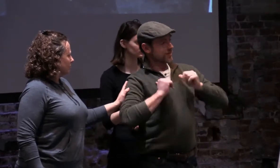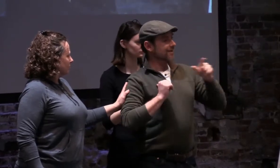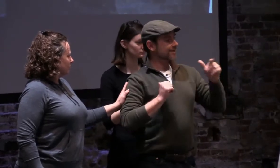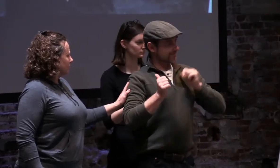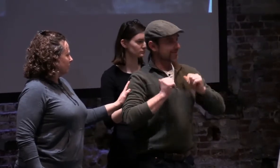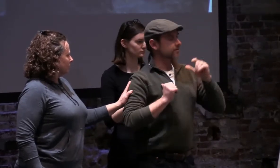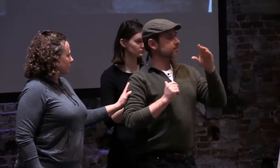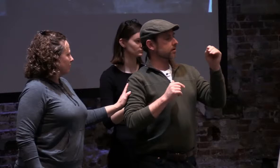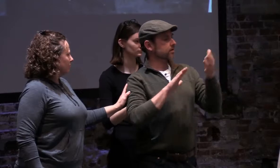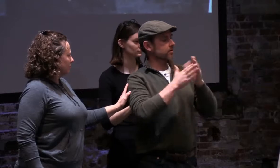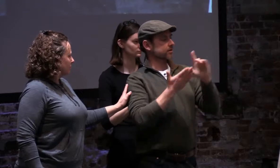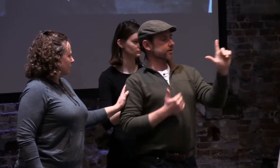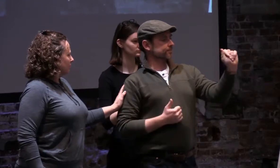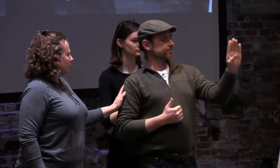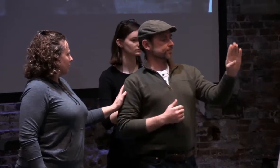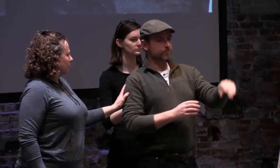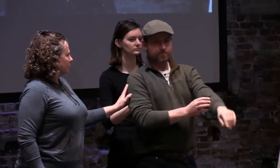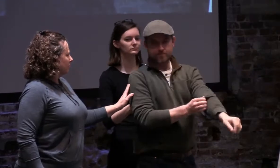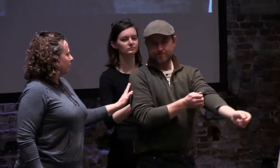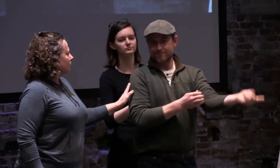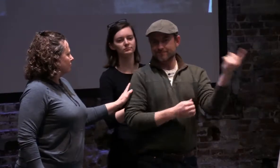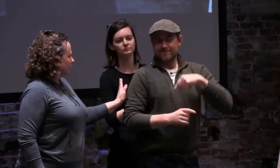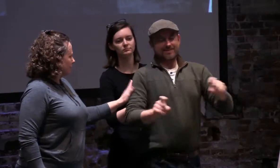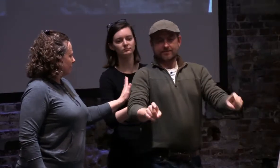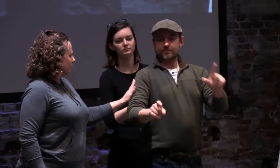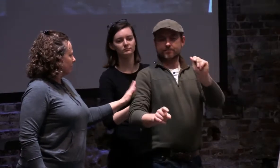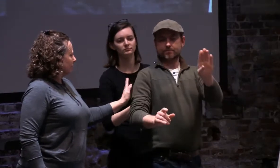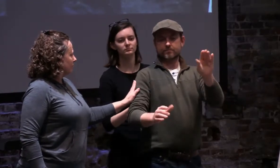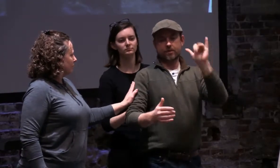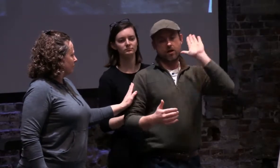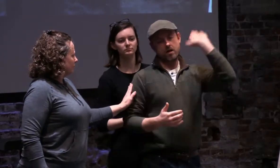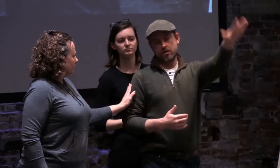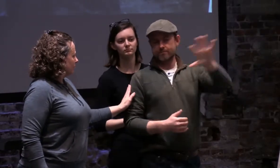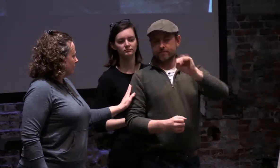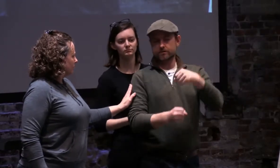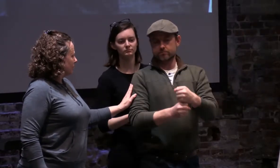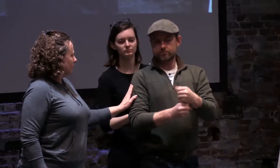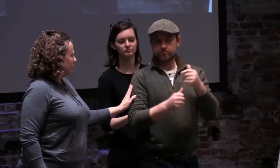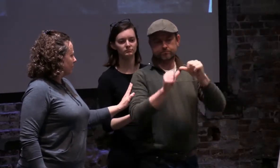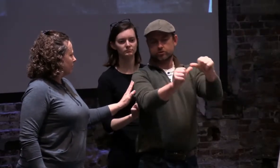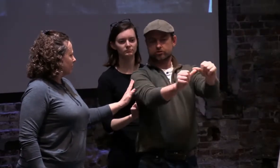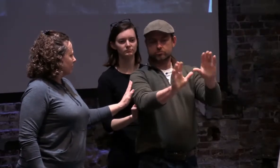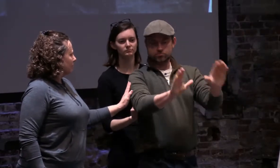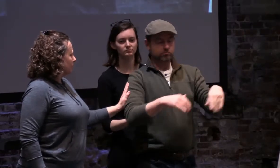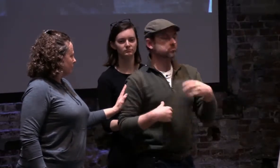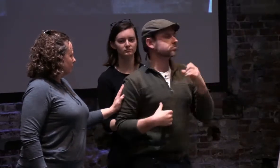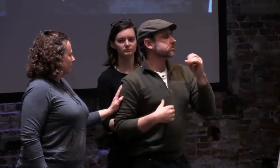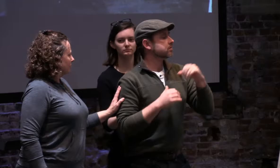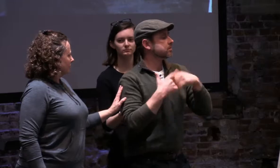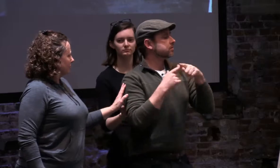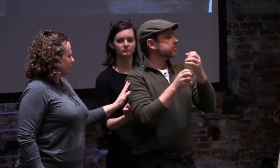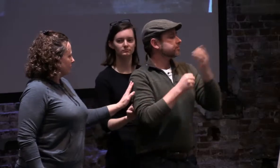to take on efforts having to do with deaf theater and creating almost a lab space eventually